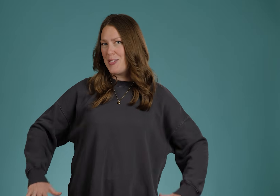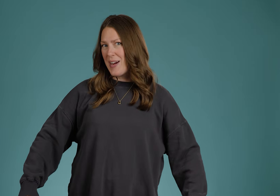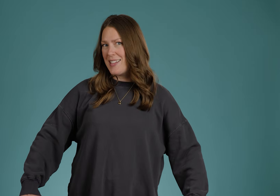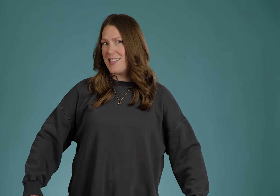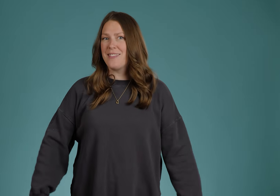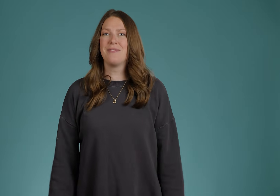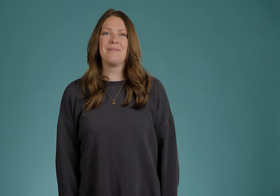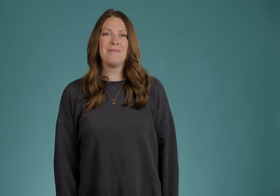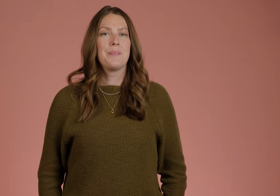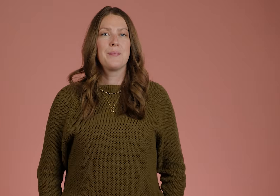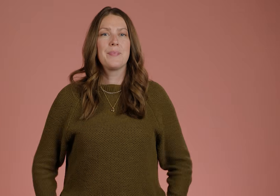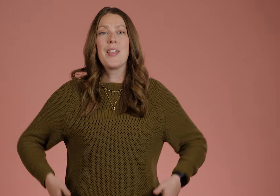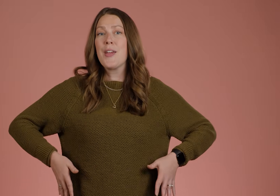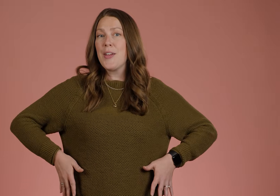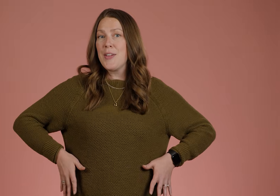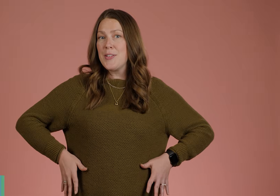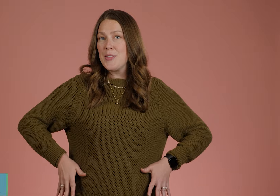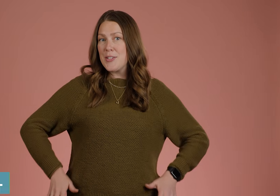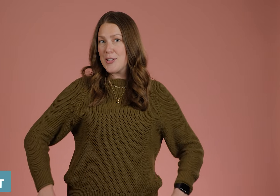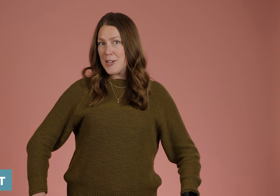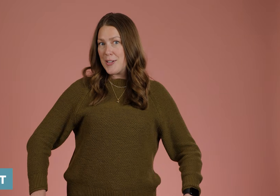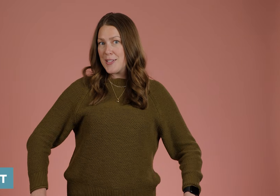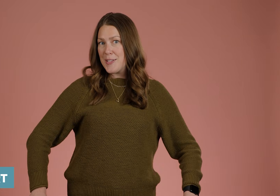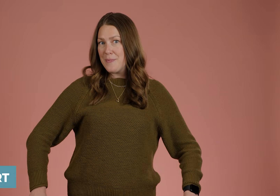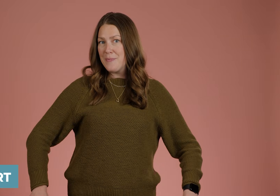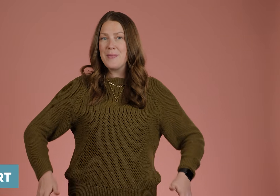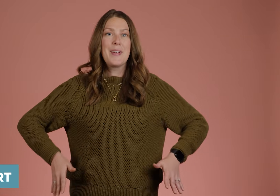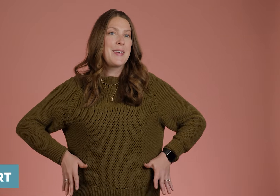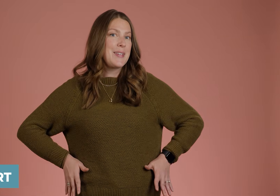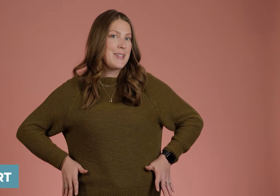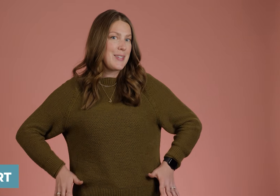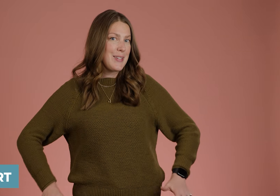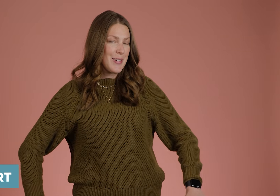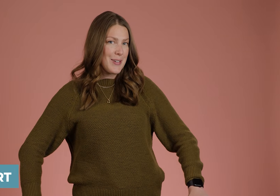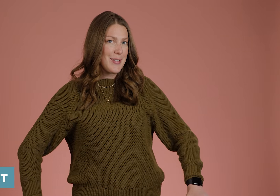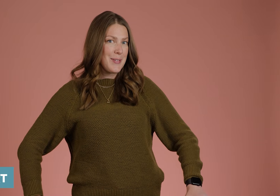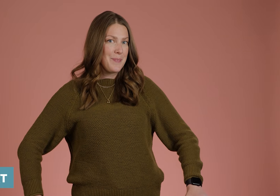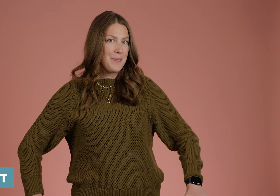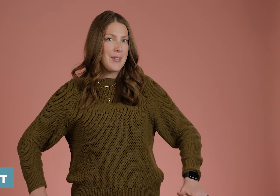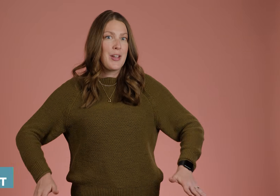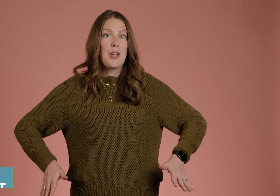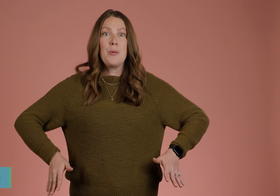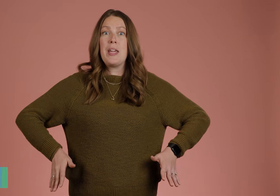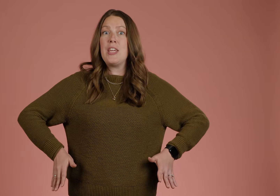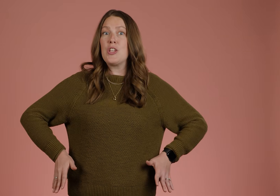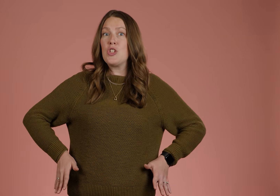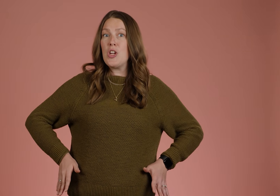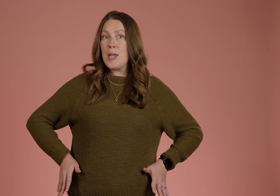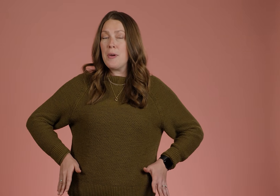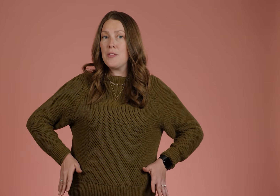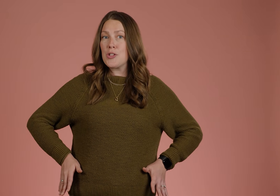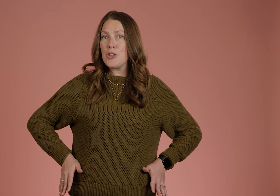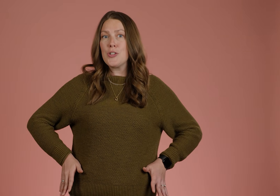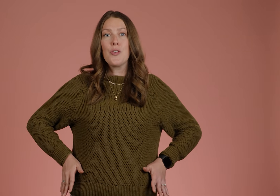Dress. Skirt. You're making the shape of the skirt